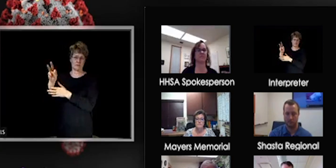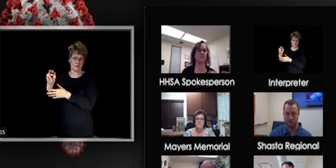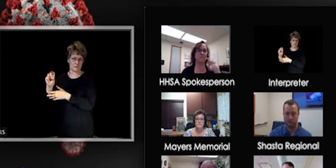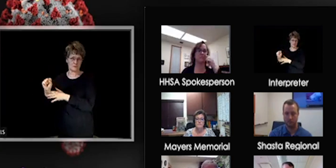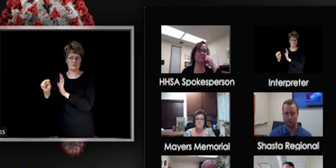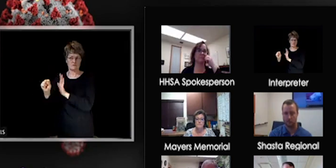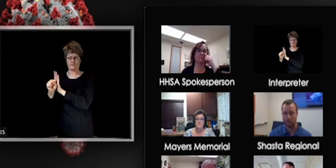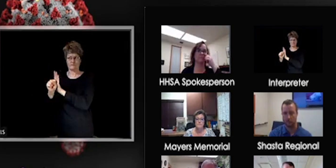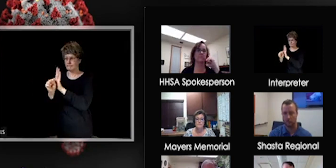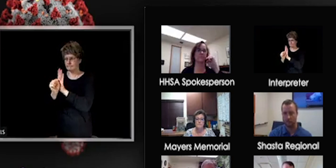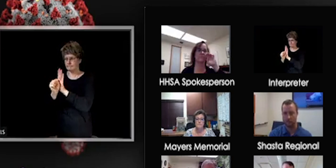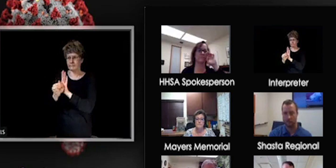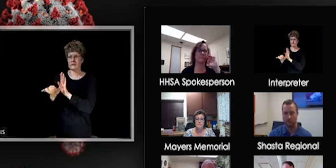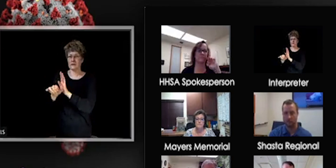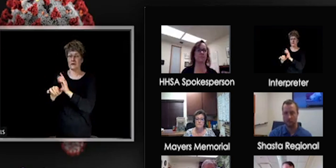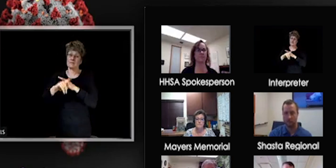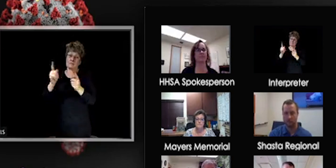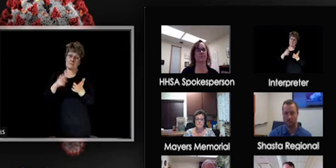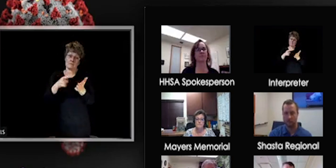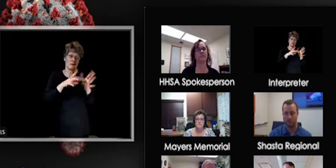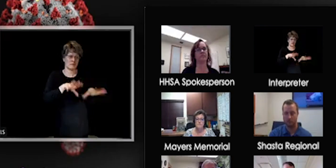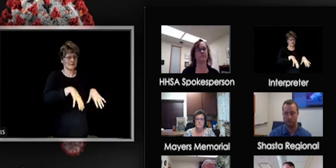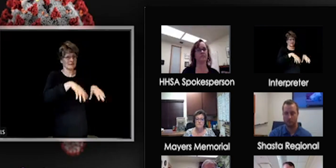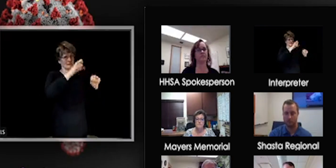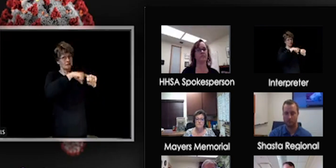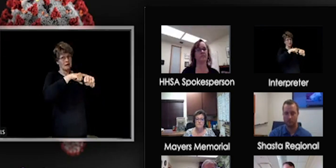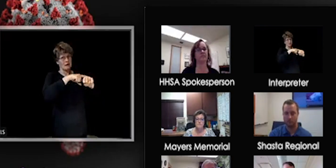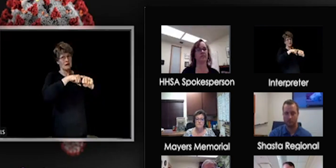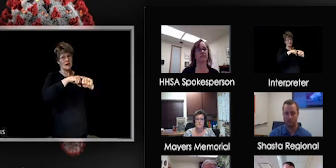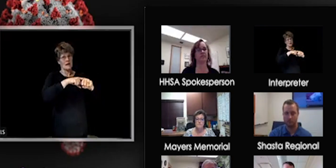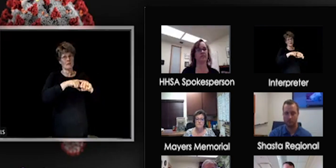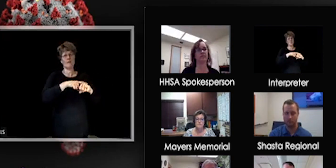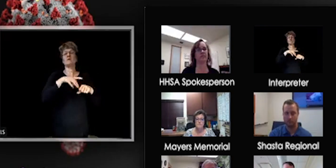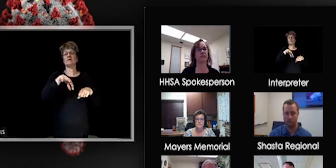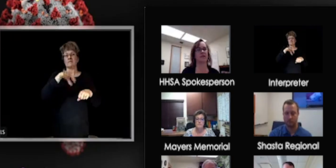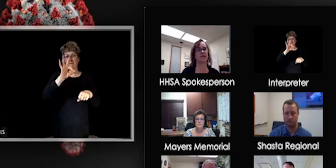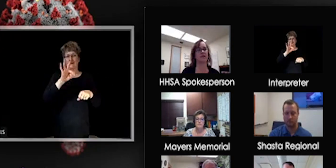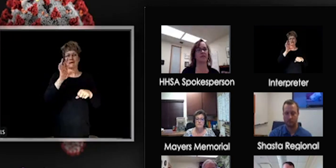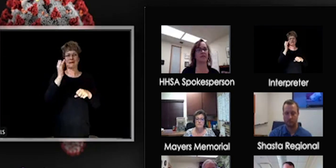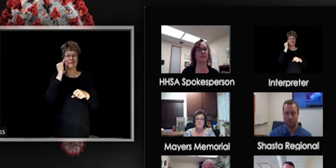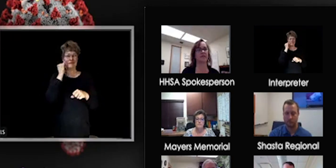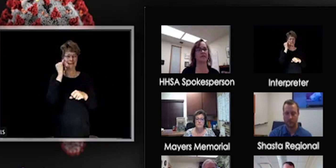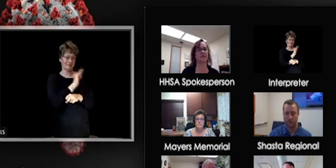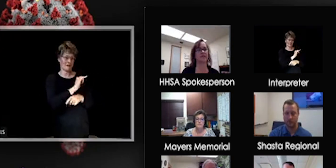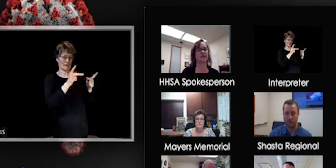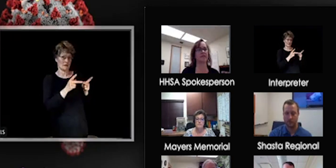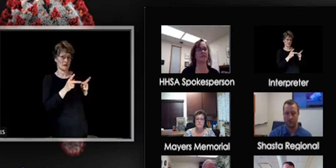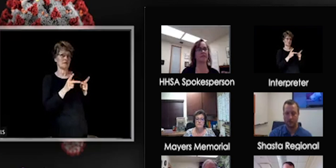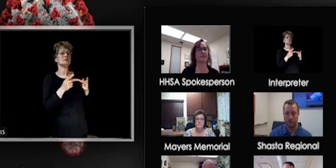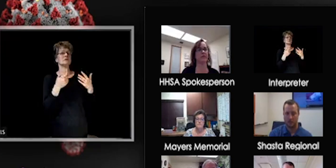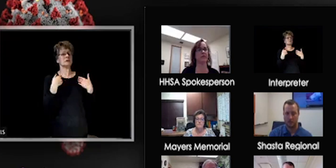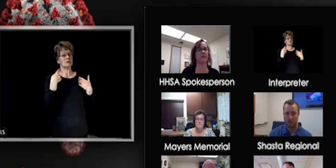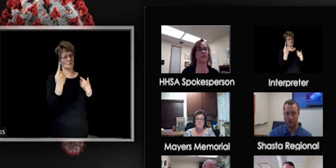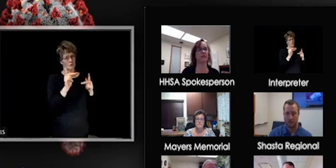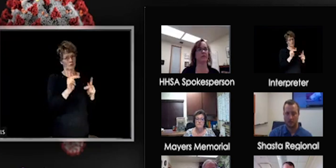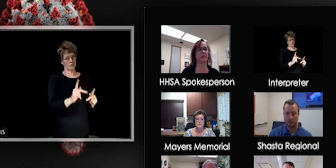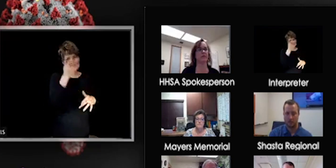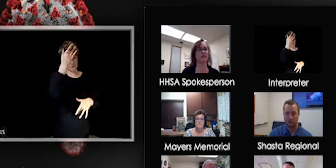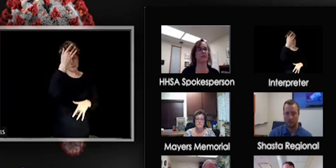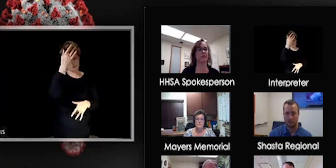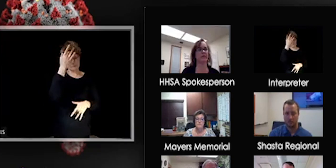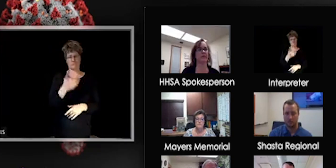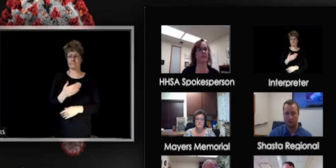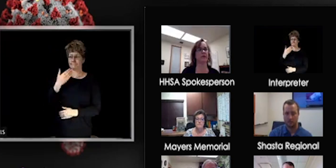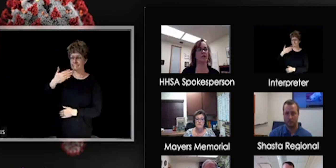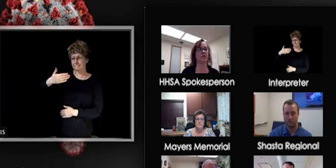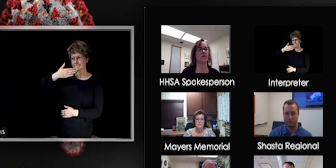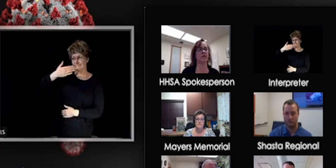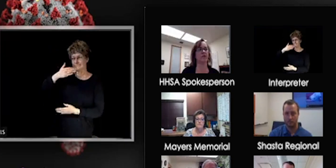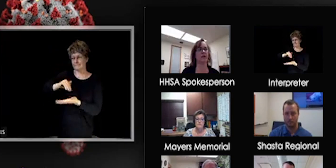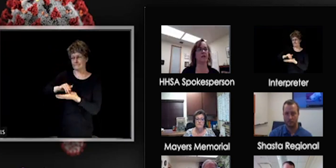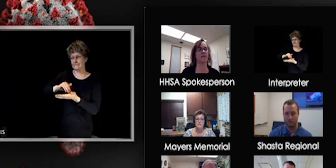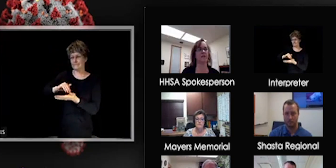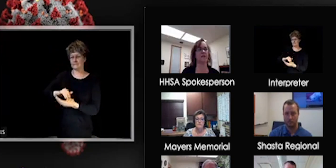little bit later. Thank you, Dr. Ramstrom. I think Robert had